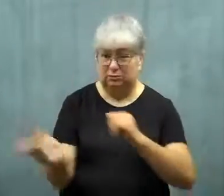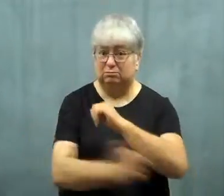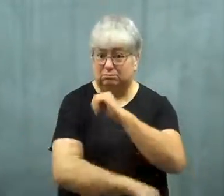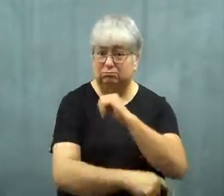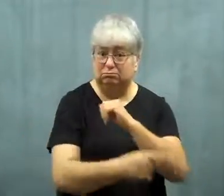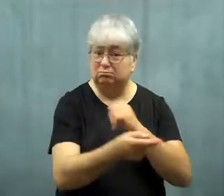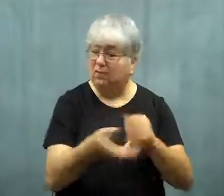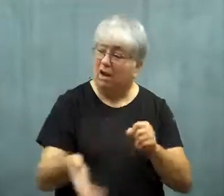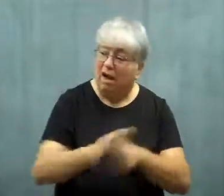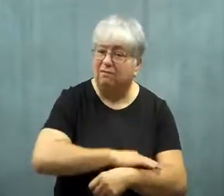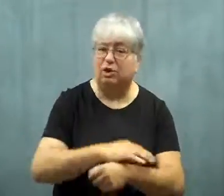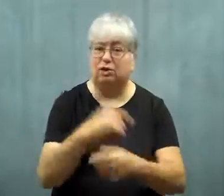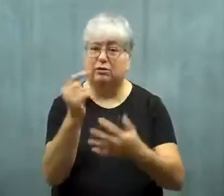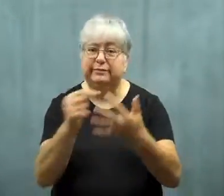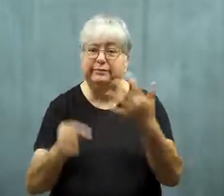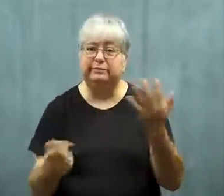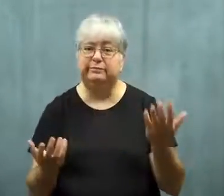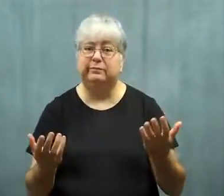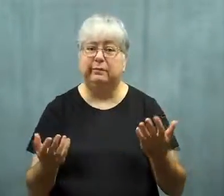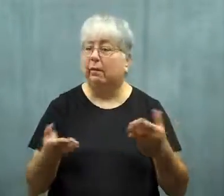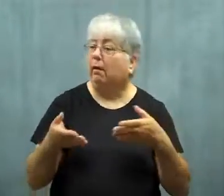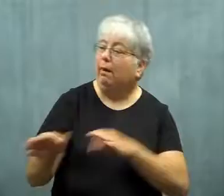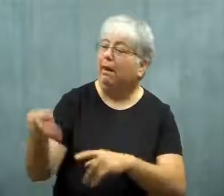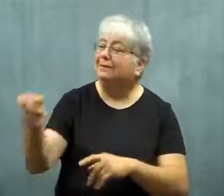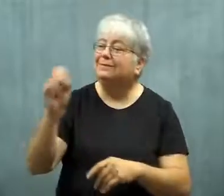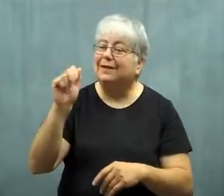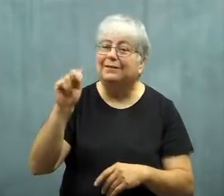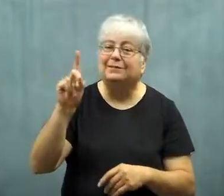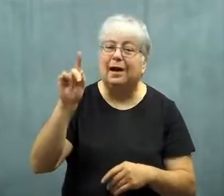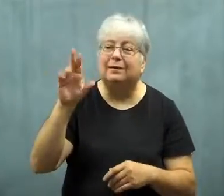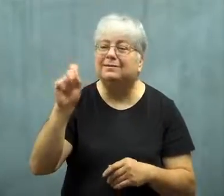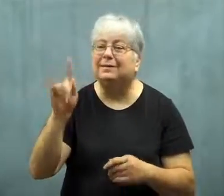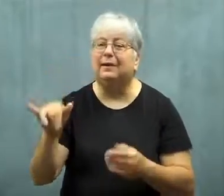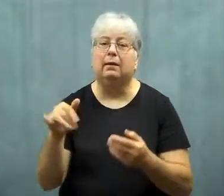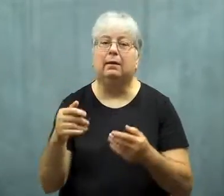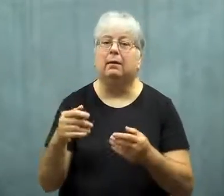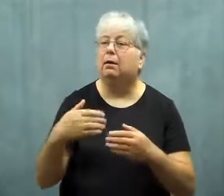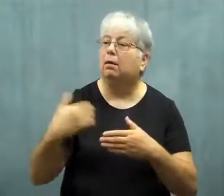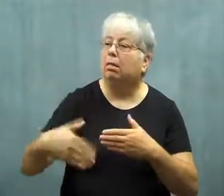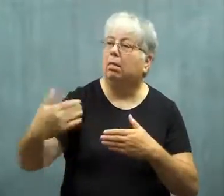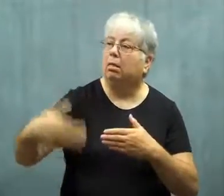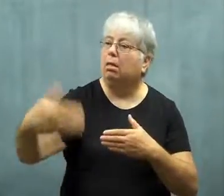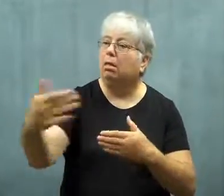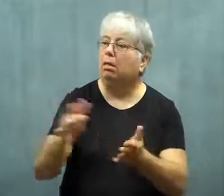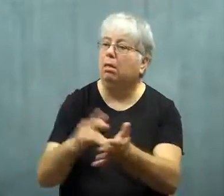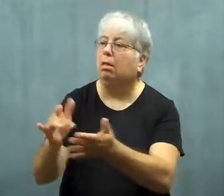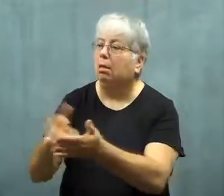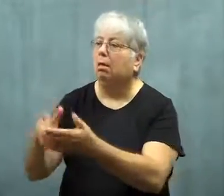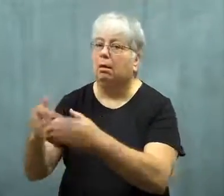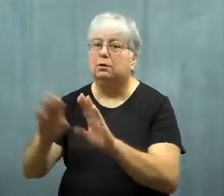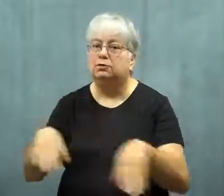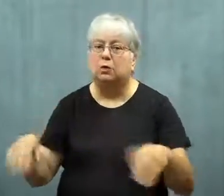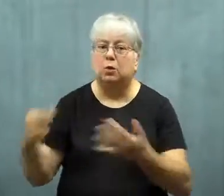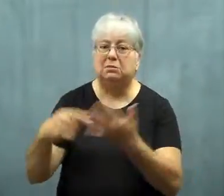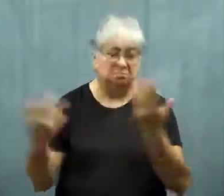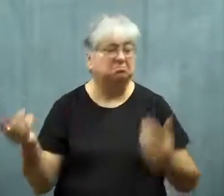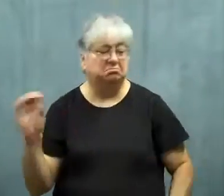to penalize Penn State for allowing Sandusky to repeatedly abuse children.